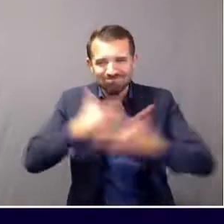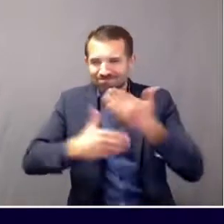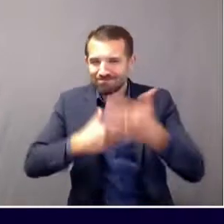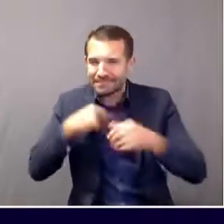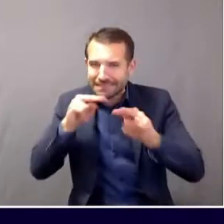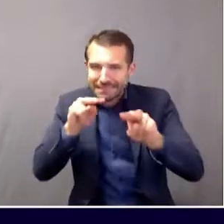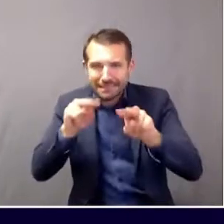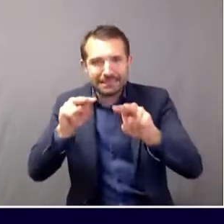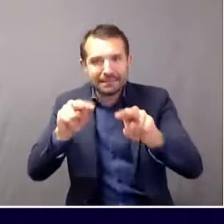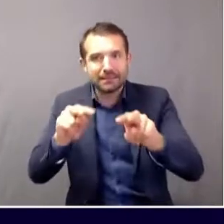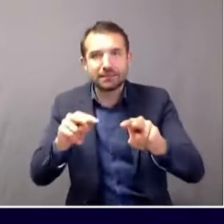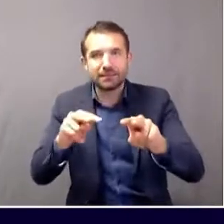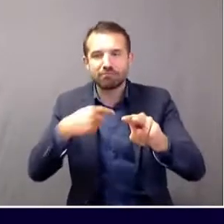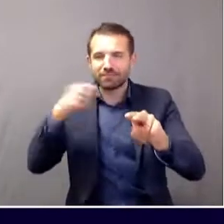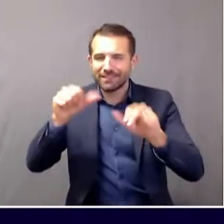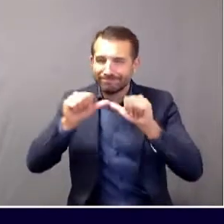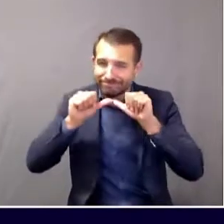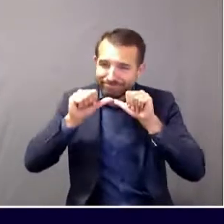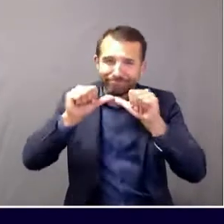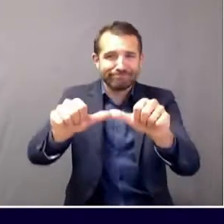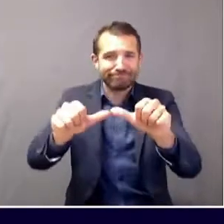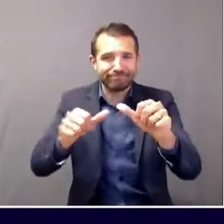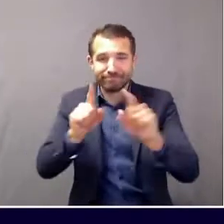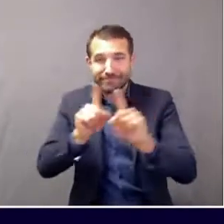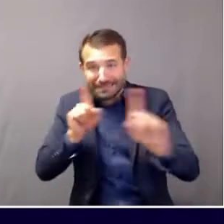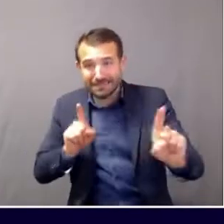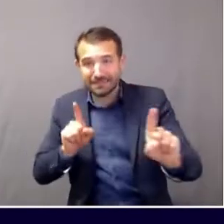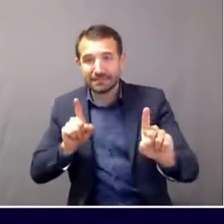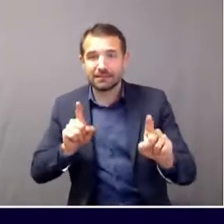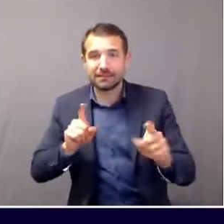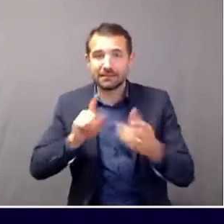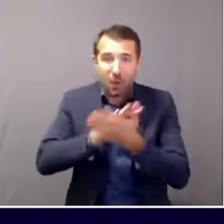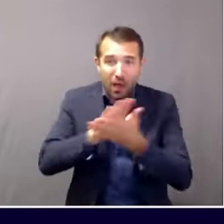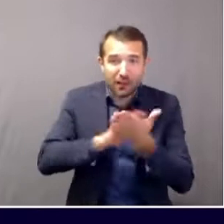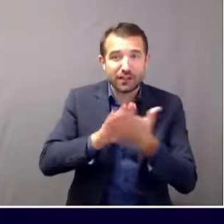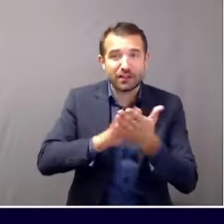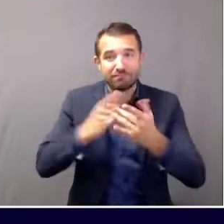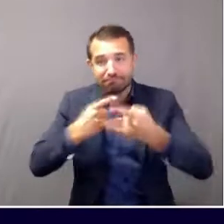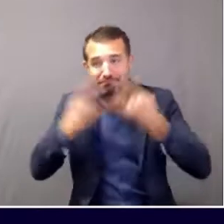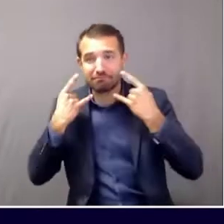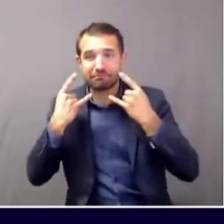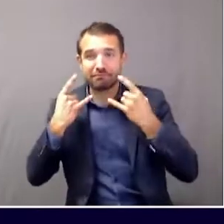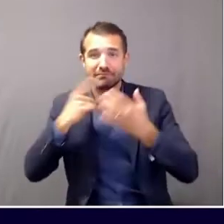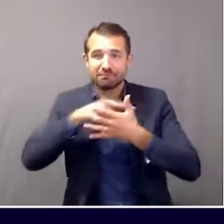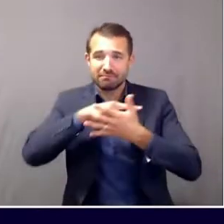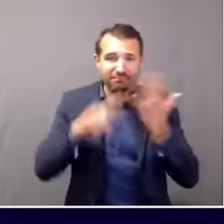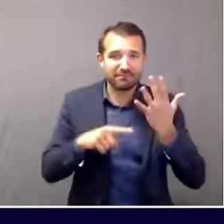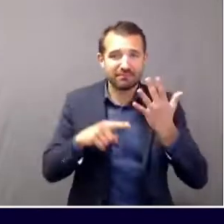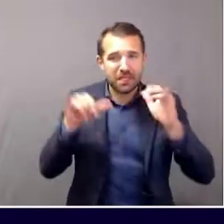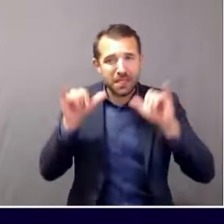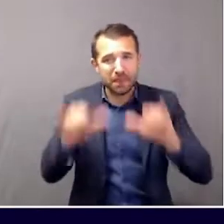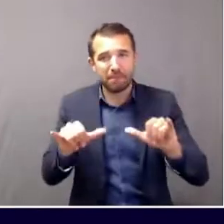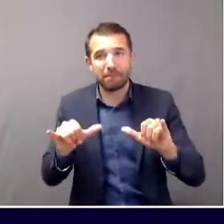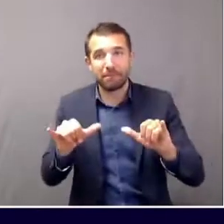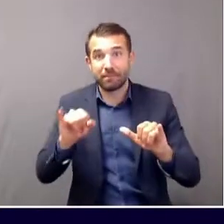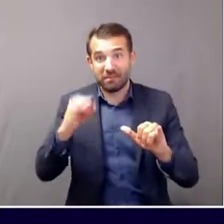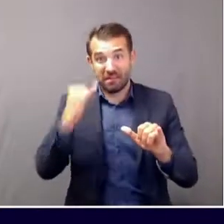if there were to be an increase